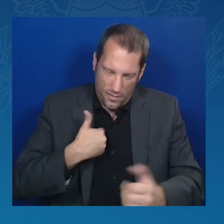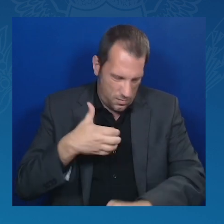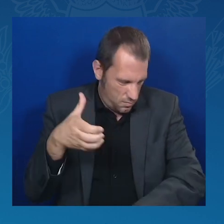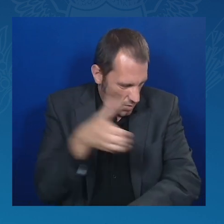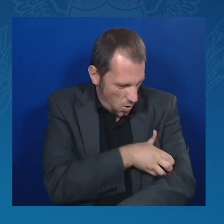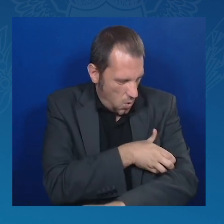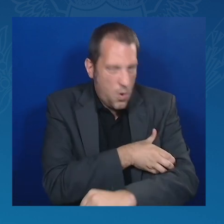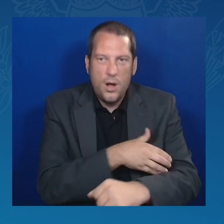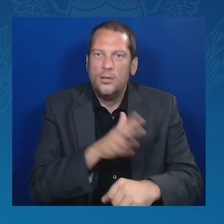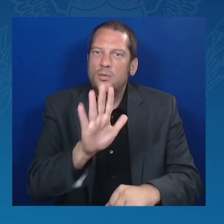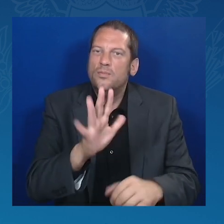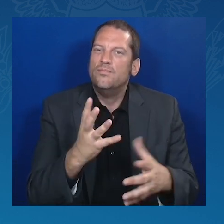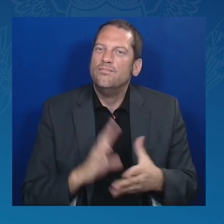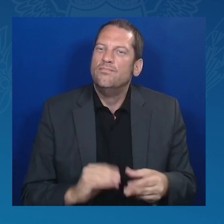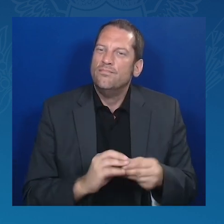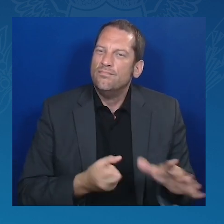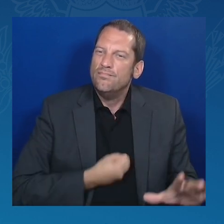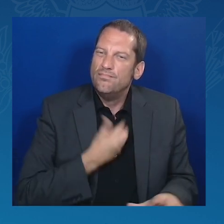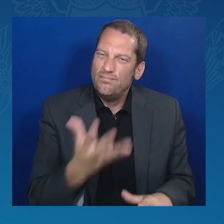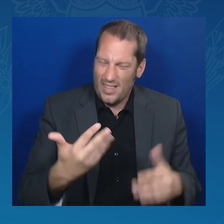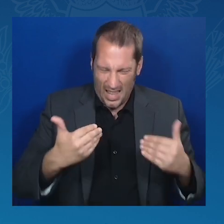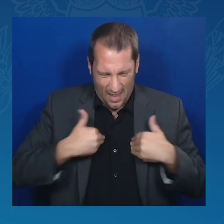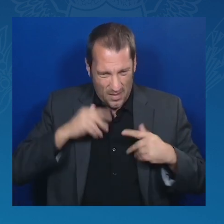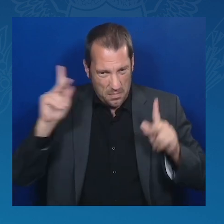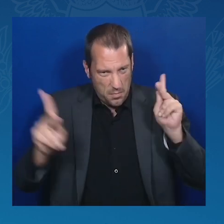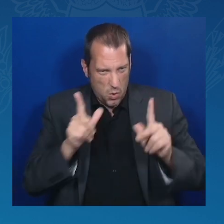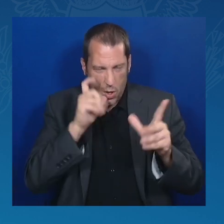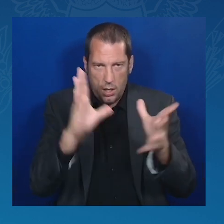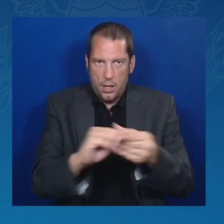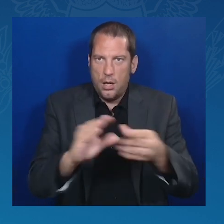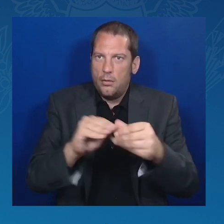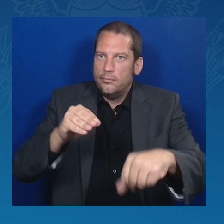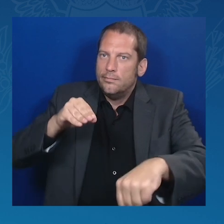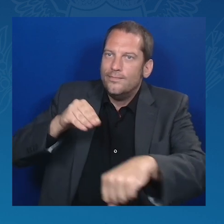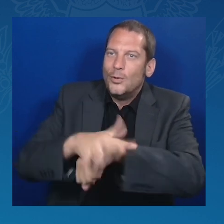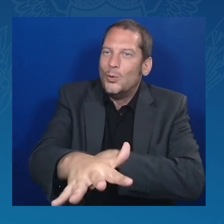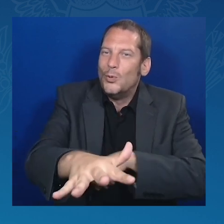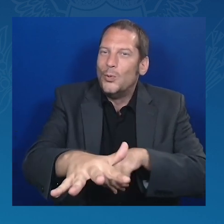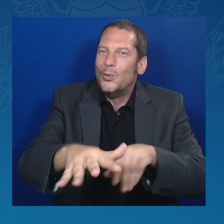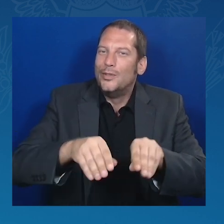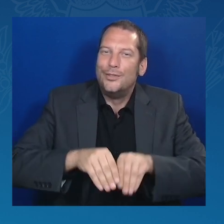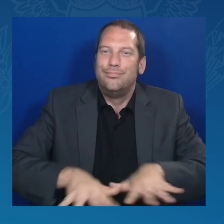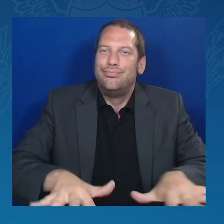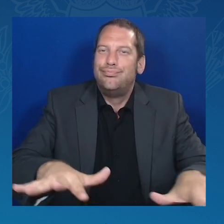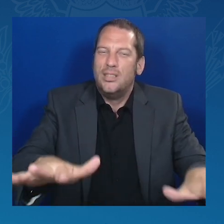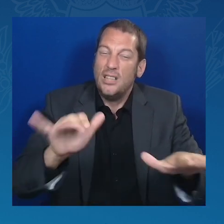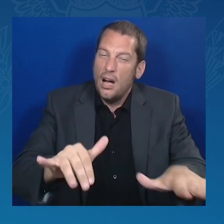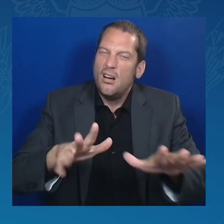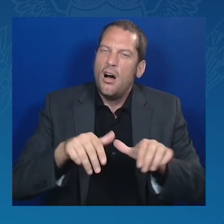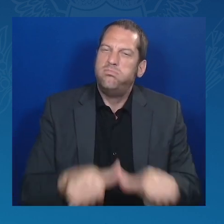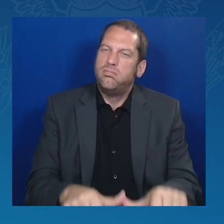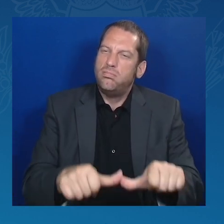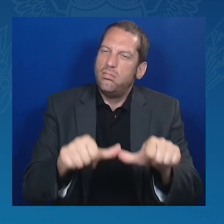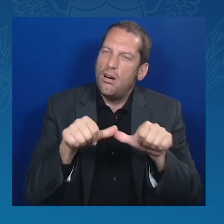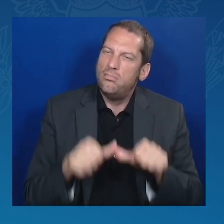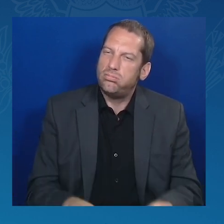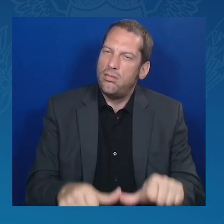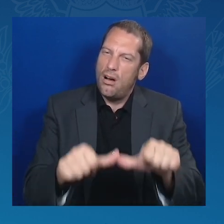Let's just keep the drumbeat on this, okay? Let's keep the drumbeat on this. It is so important that we remind people of their power,